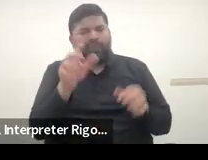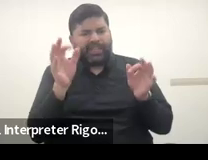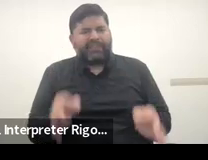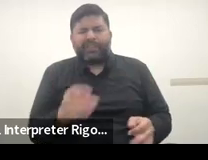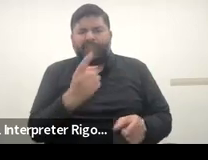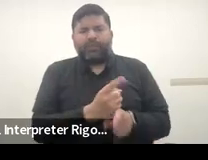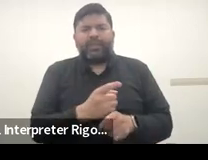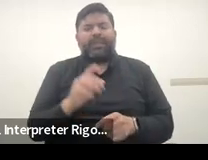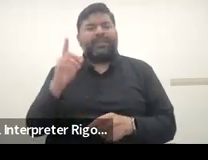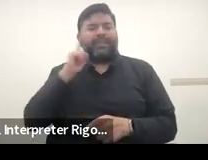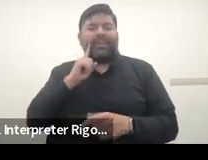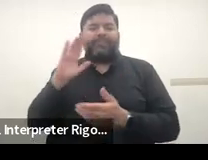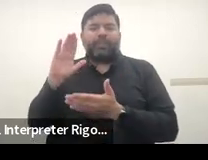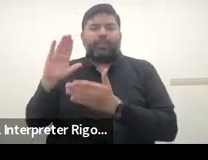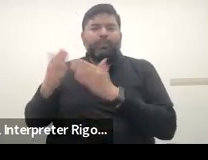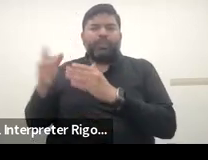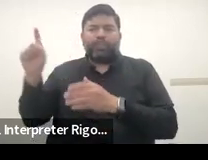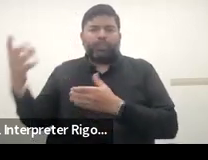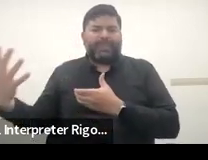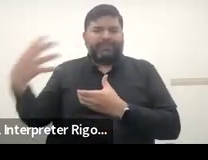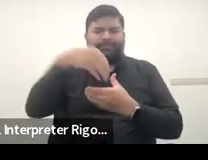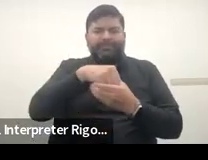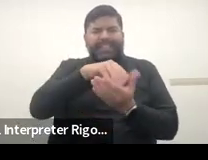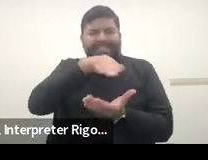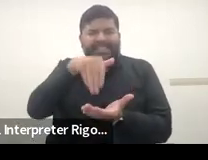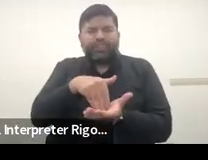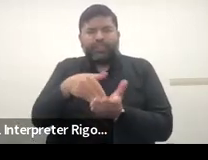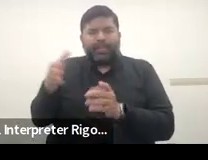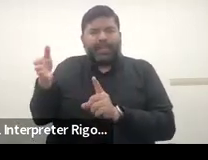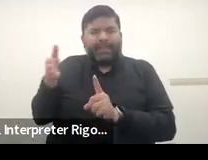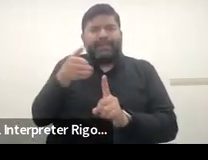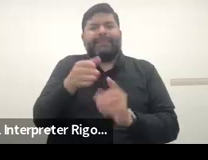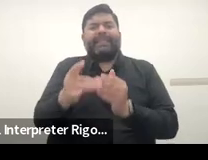should be centered in this work, especially for something like the language learning app.